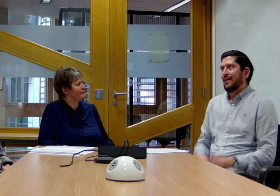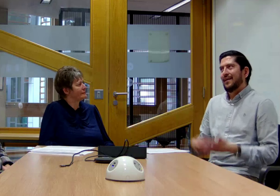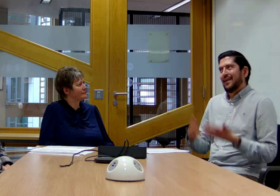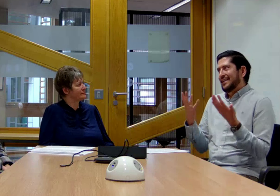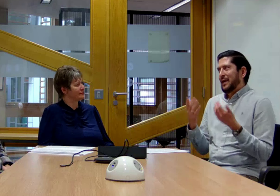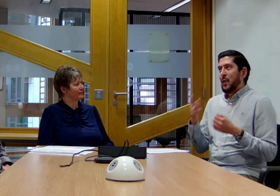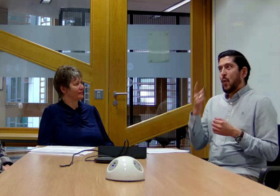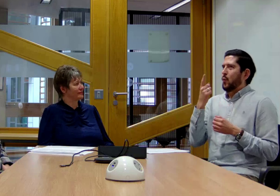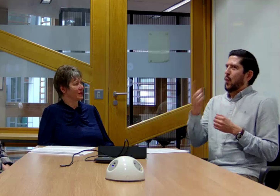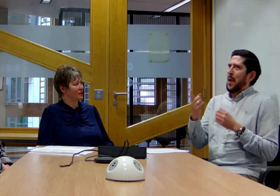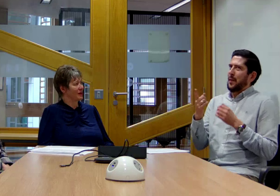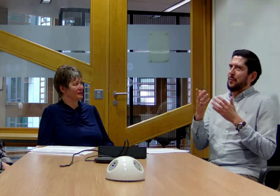deal with that?